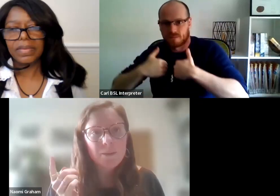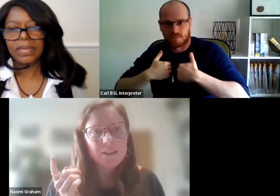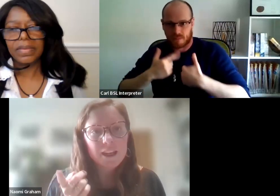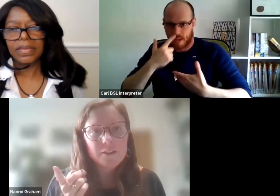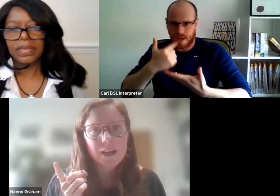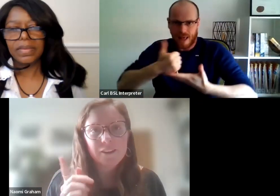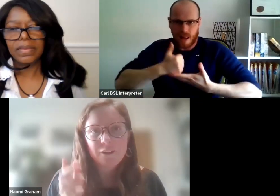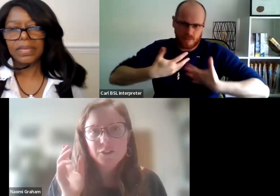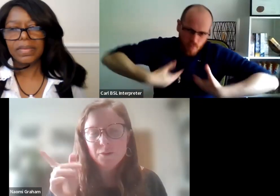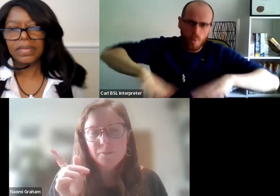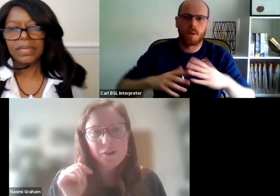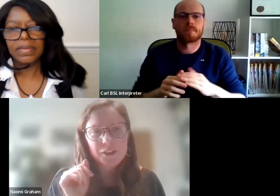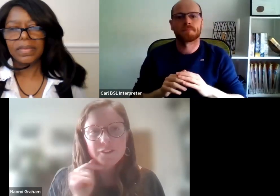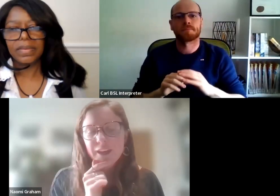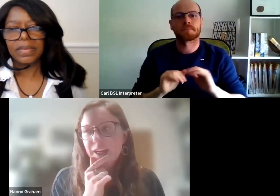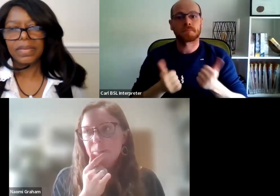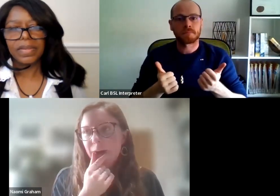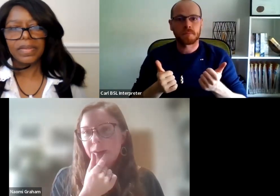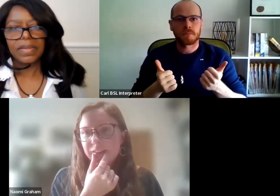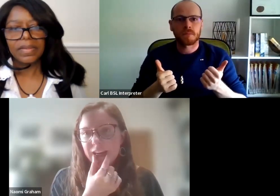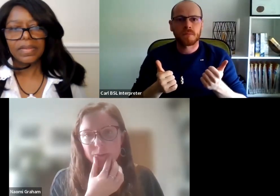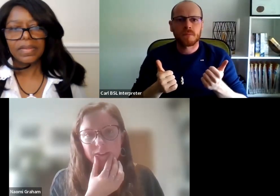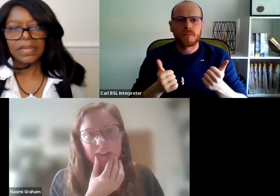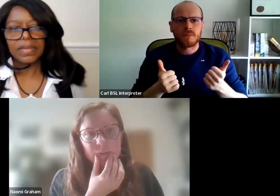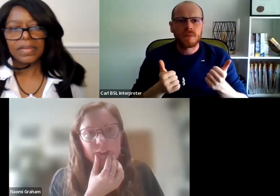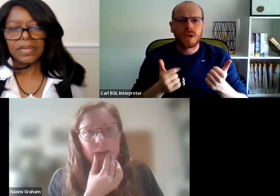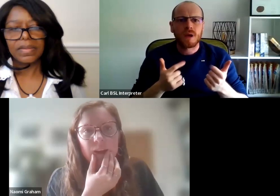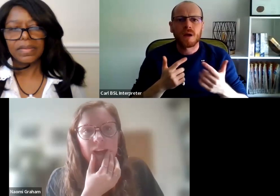I meant to say as well, I just remembered I was going to say about attachment stuff, so